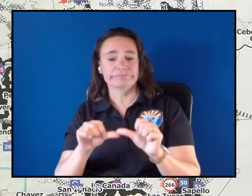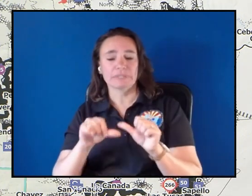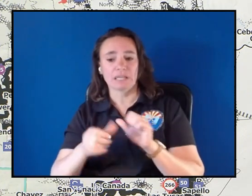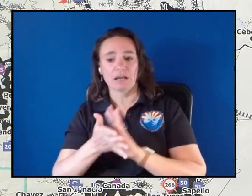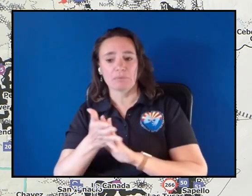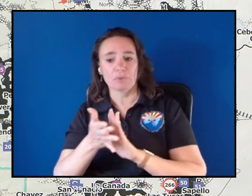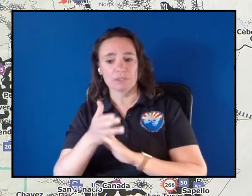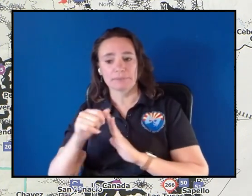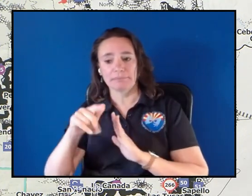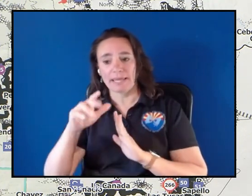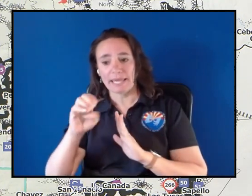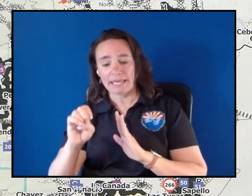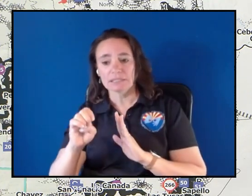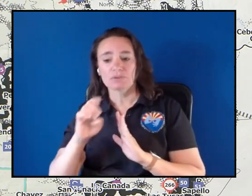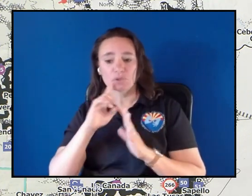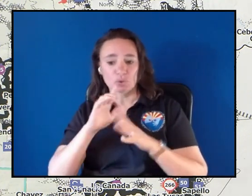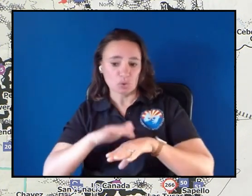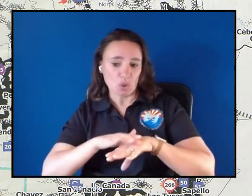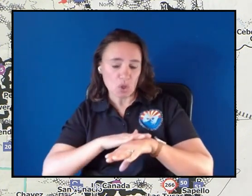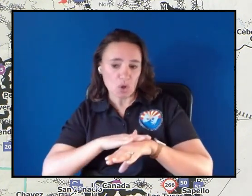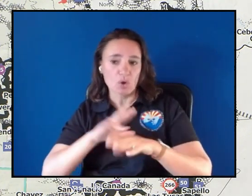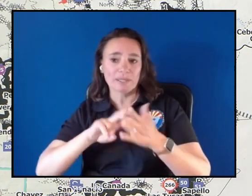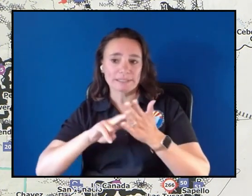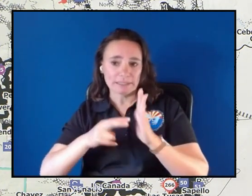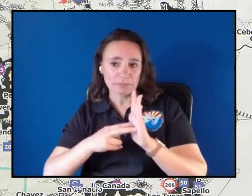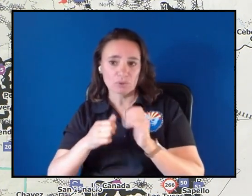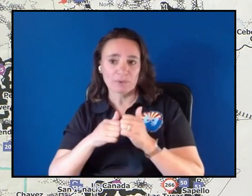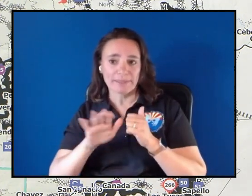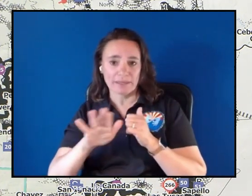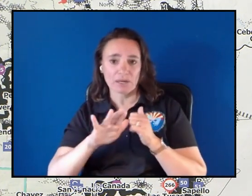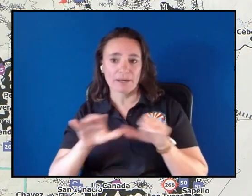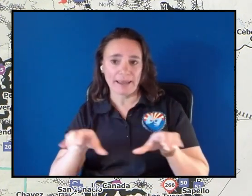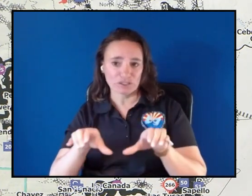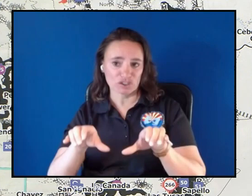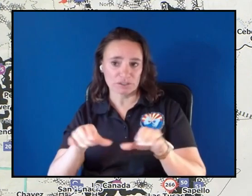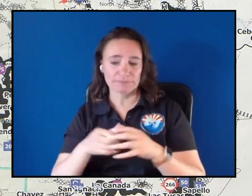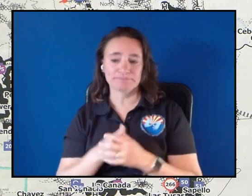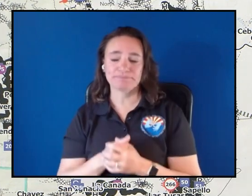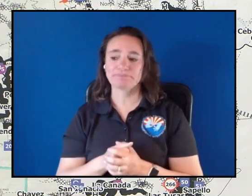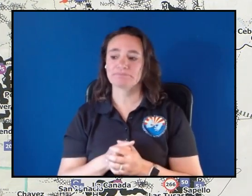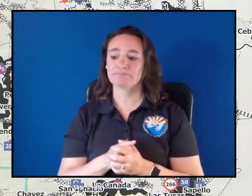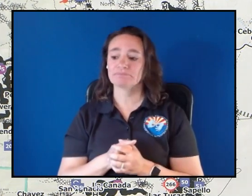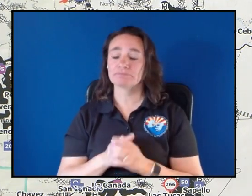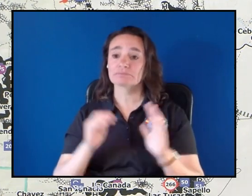that they're doing out there. Additionally as we continue,